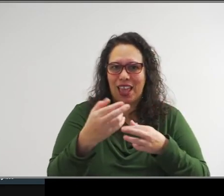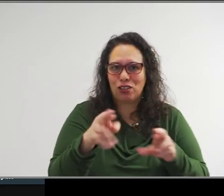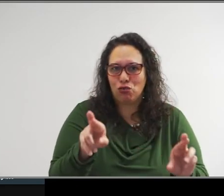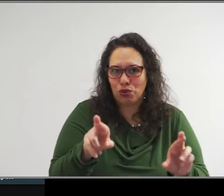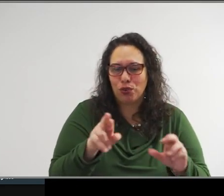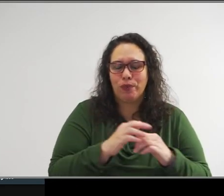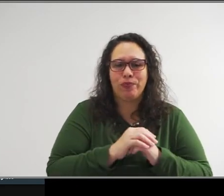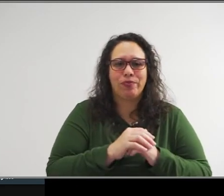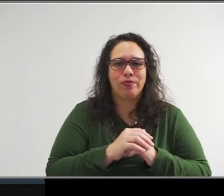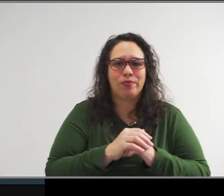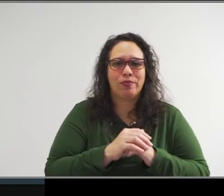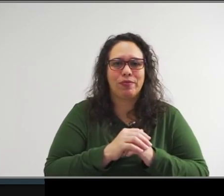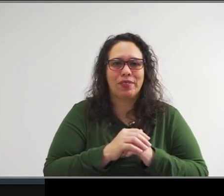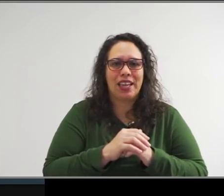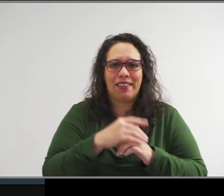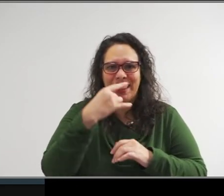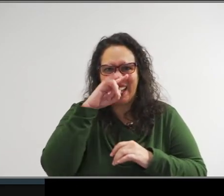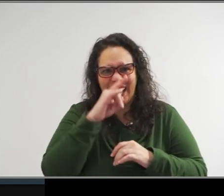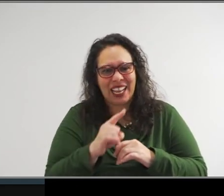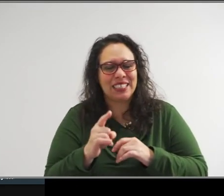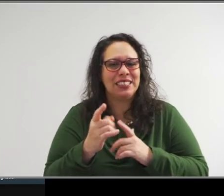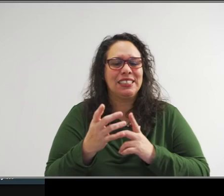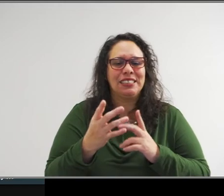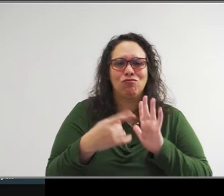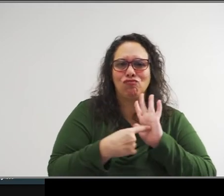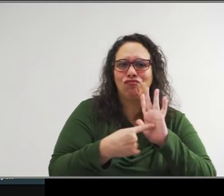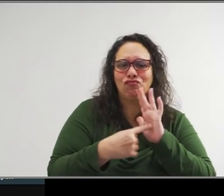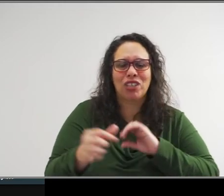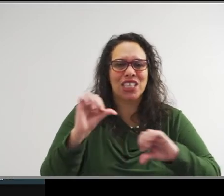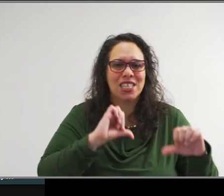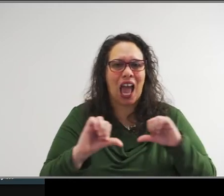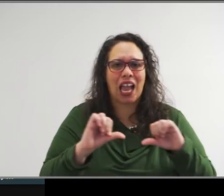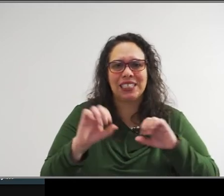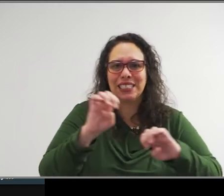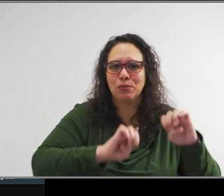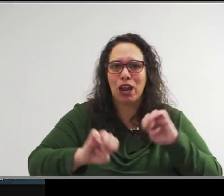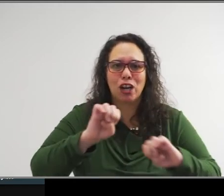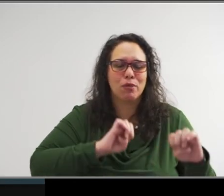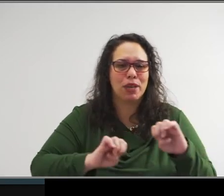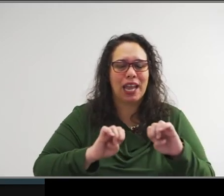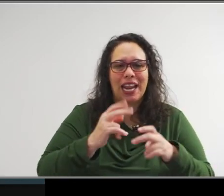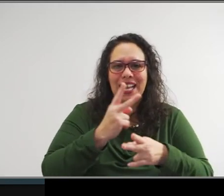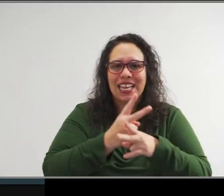And he entertains the kids with science experiments and keeps them engaged.